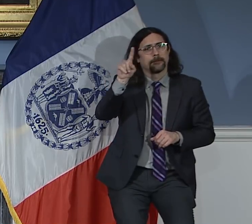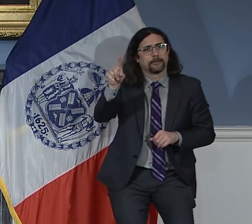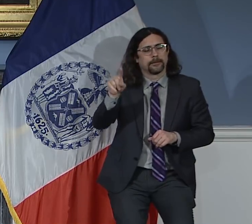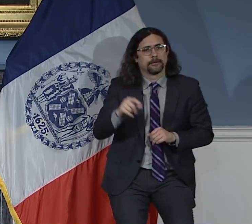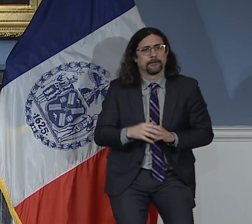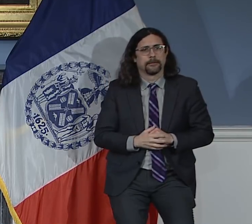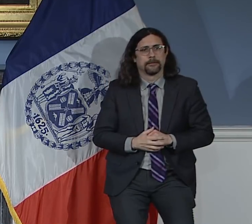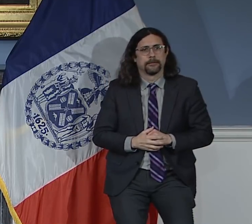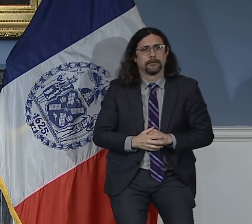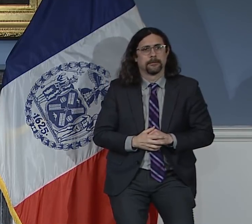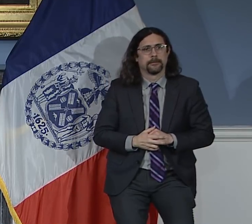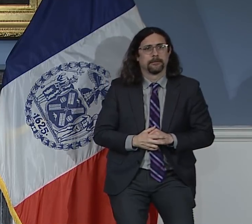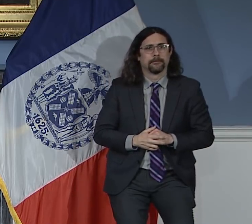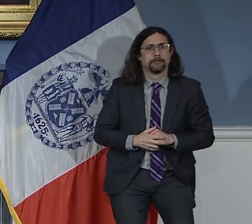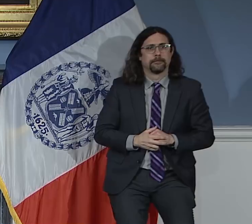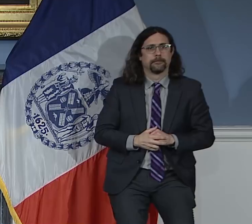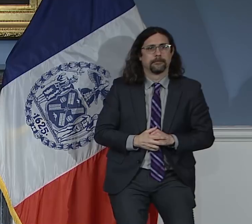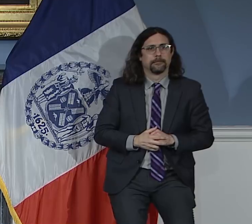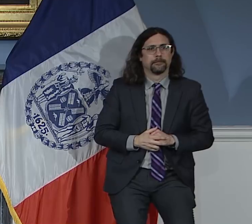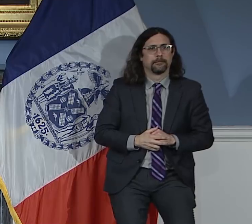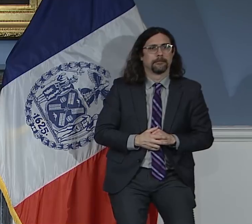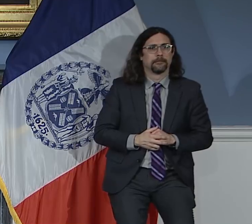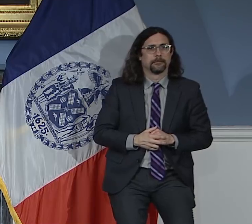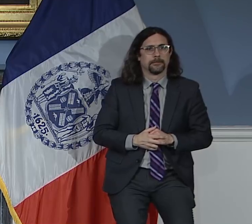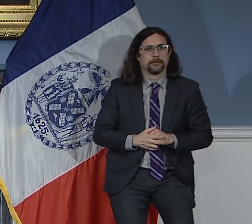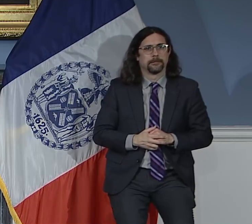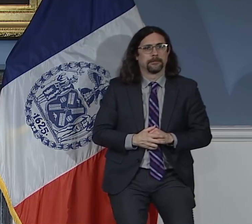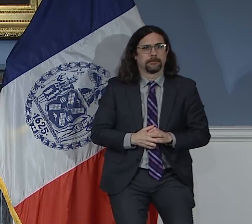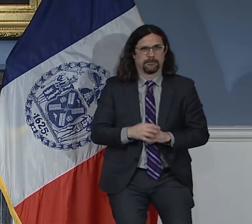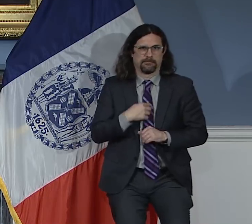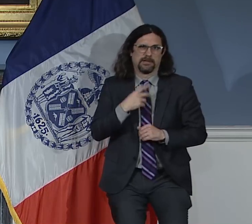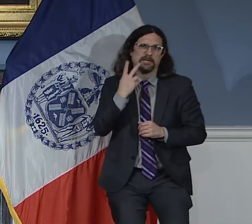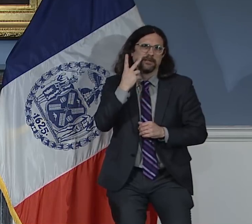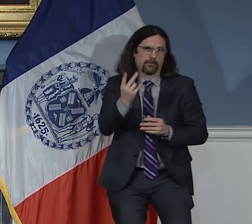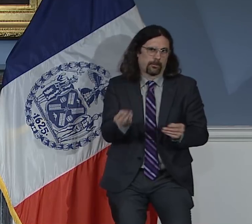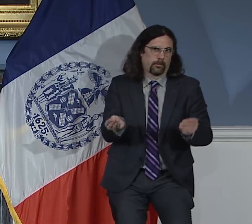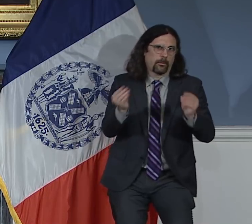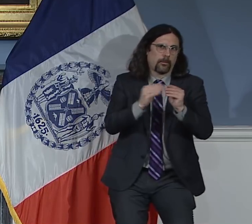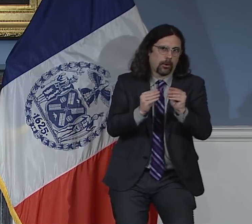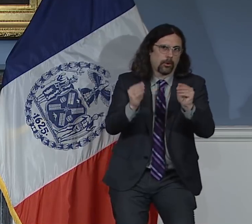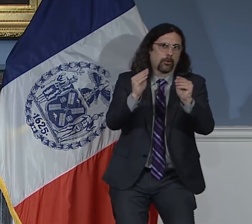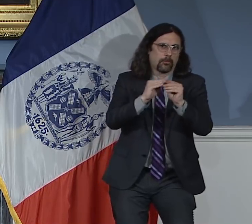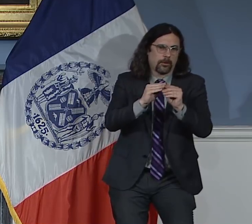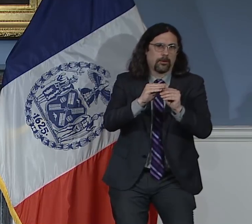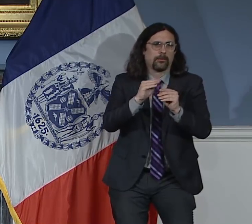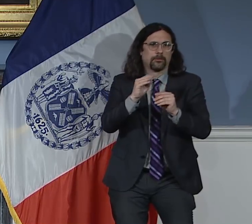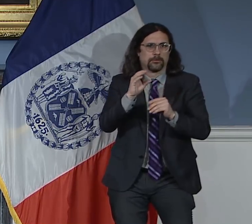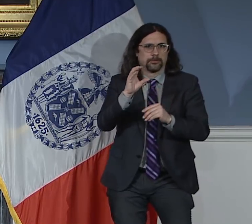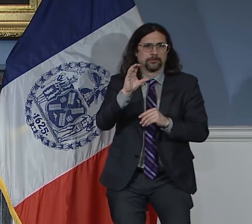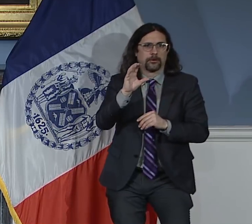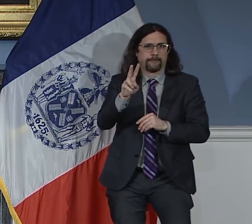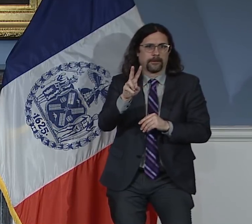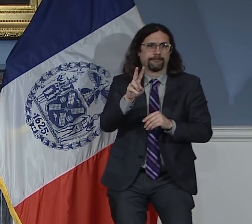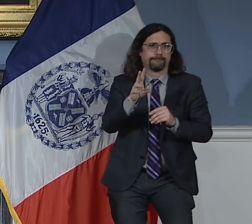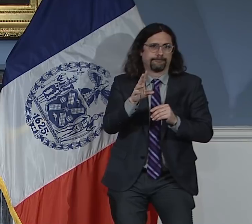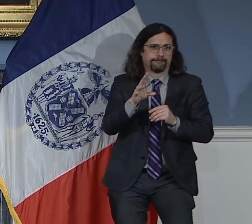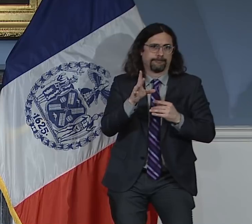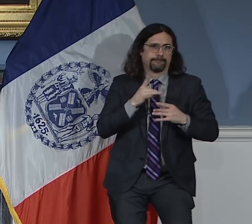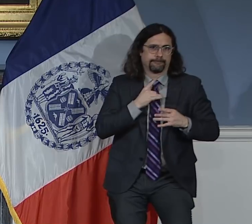WE ARE SEEING AN EXPLOSION IN THE UMNBEOFR CESAS HERE IN NEW YORK CITY. I WILL BE CLEAR THAT PART OF THAT IS THAT WE FINALLY HAVE MORE